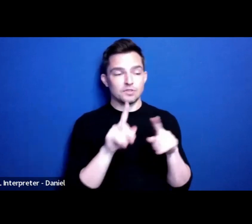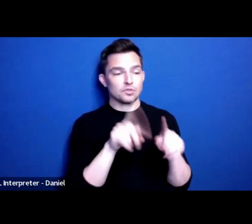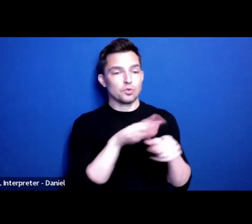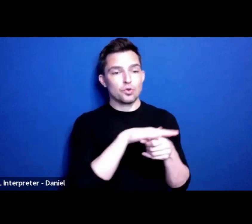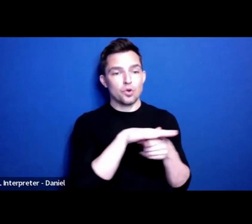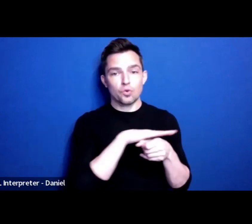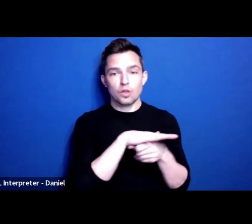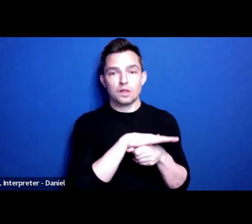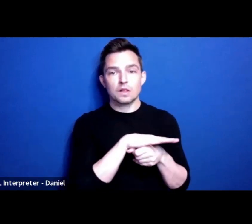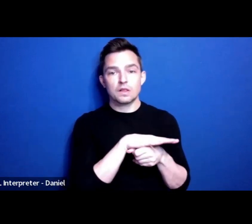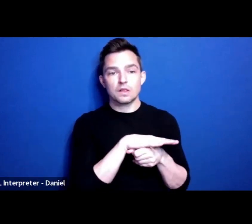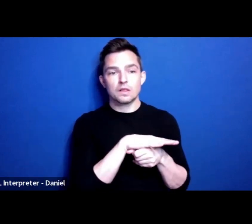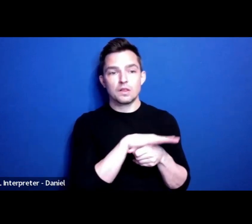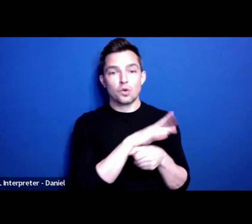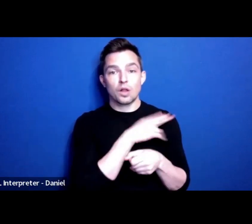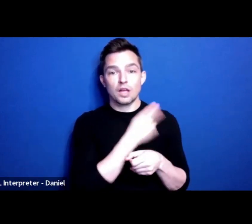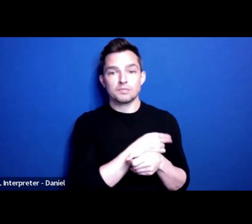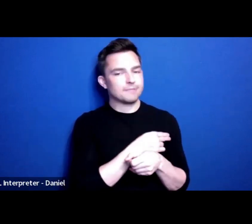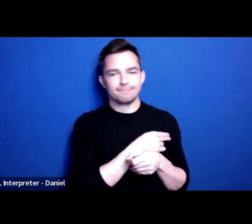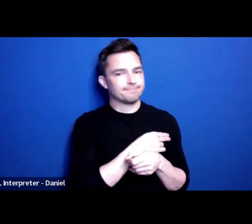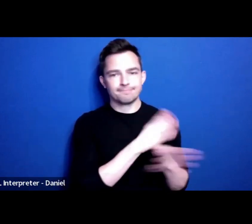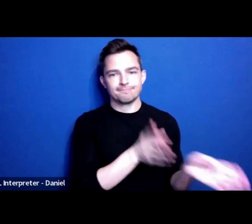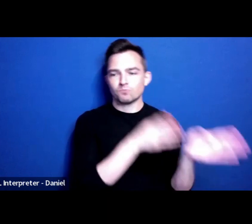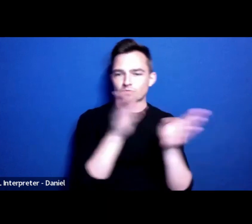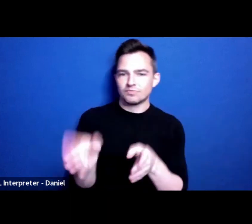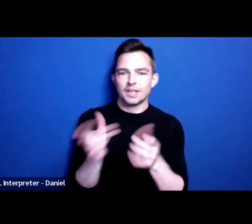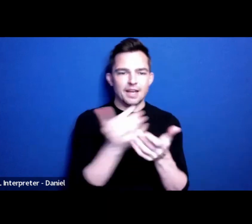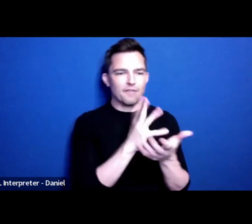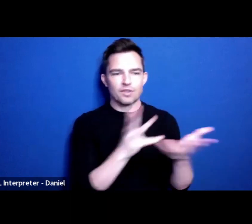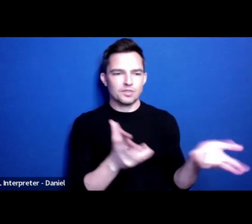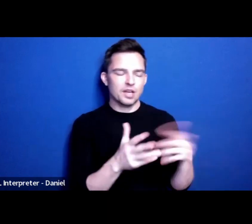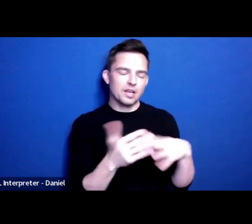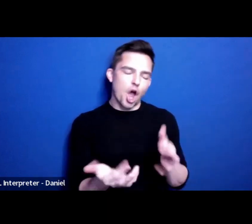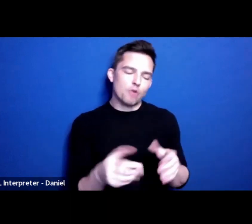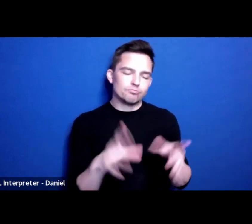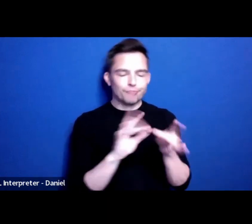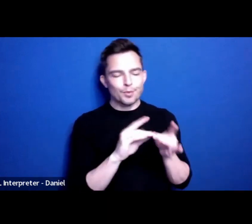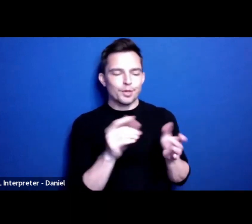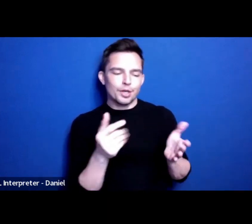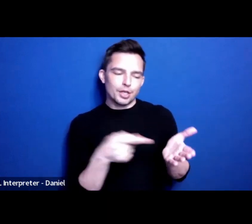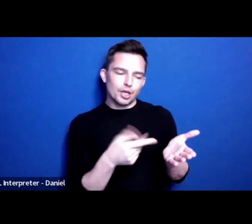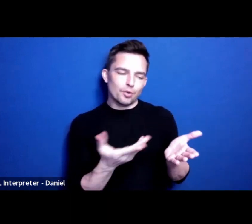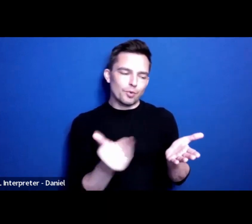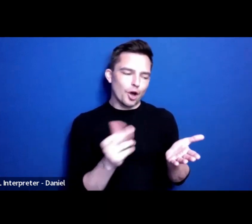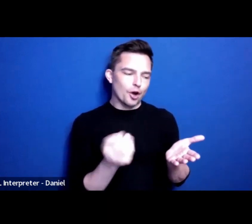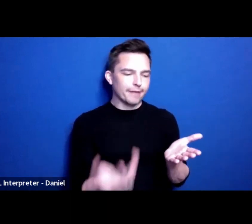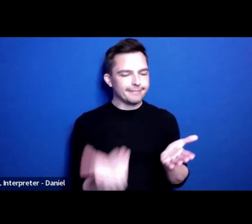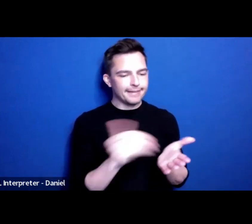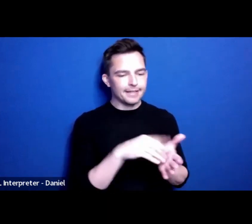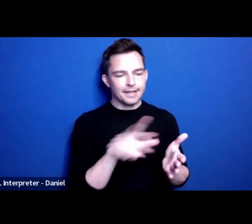you know, the local hospital, because everything was oh, here we go again. Here's another black guy that doesn't want it.